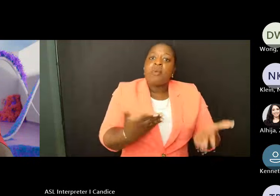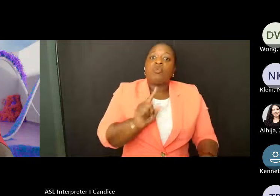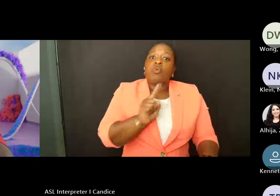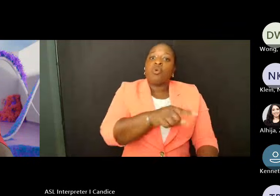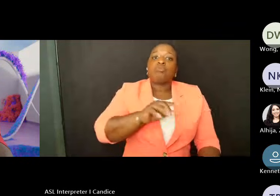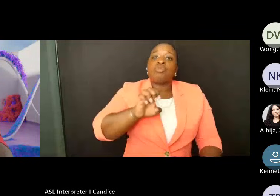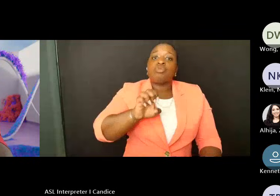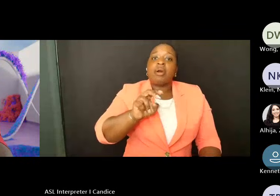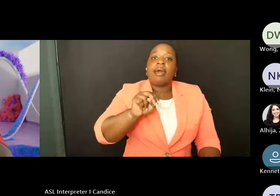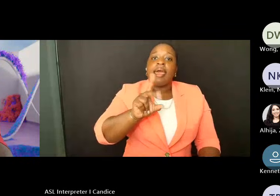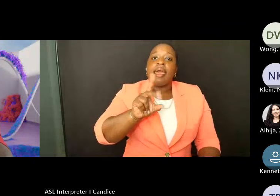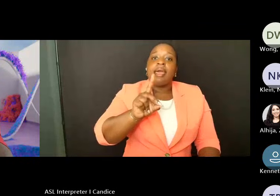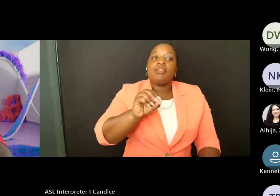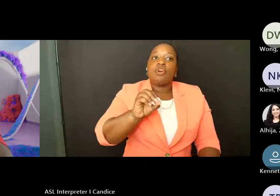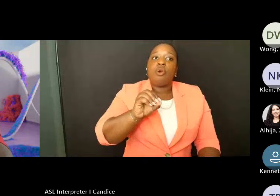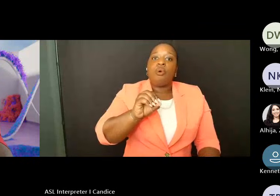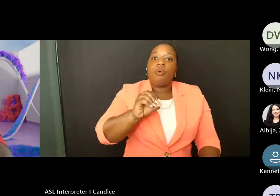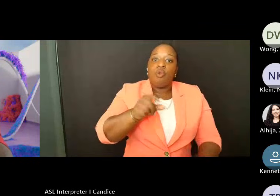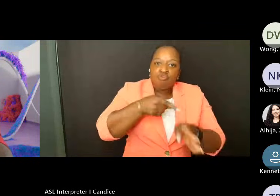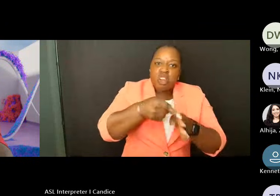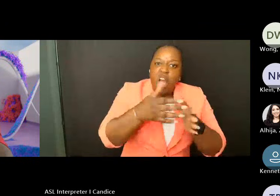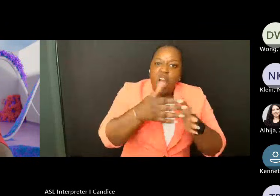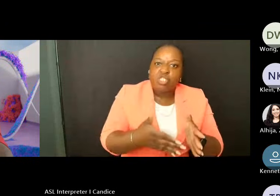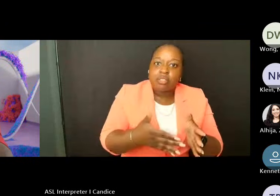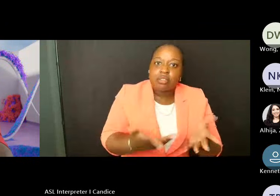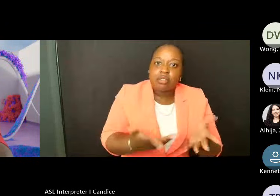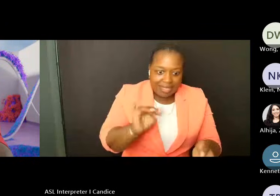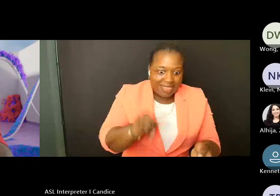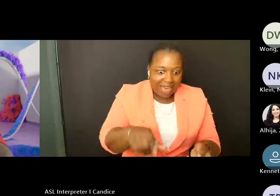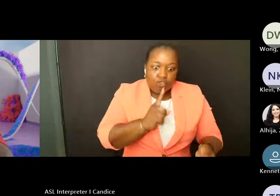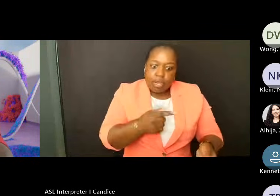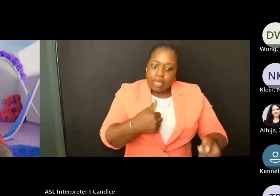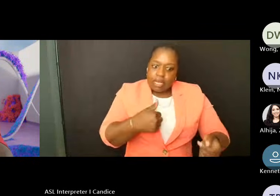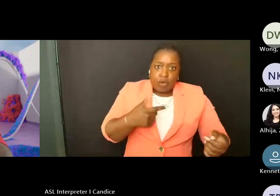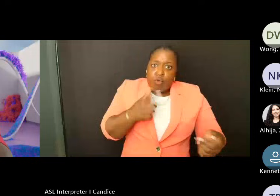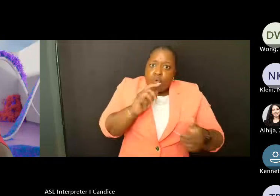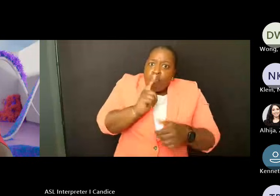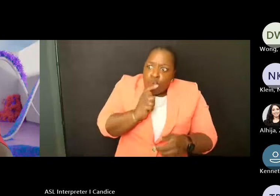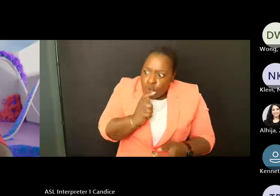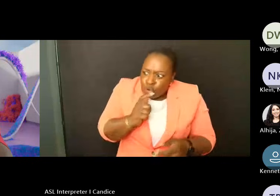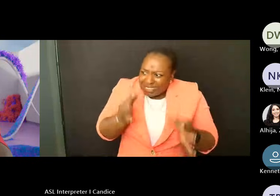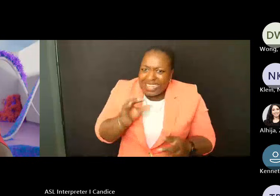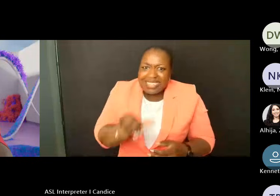I have a more fundamental issue with the question, "Am I eligible?" If I were having